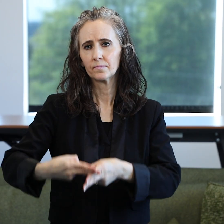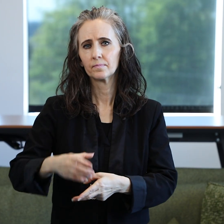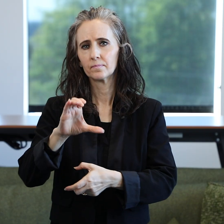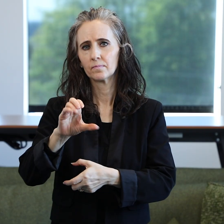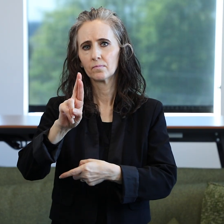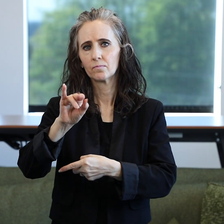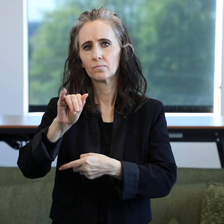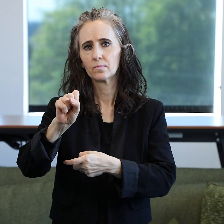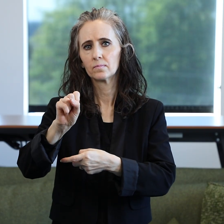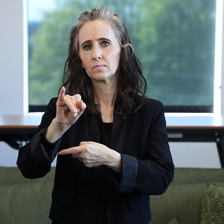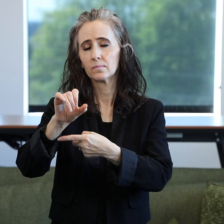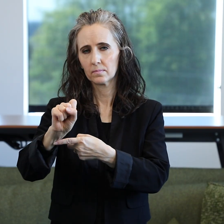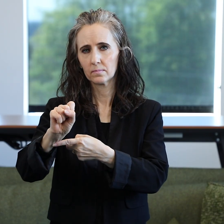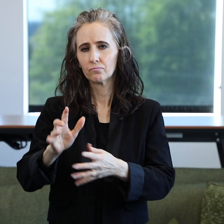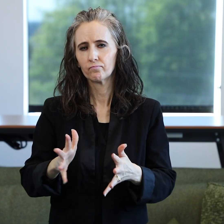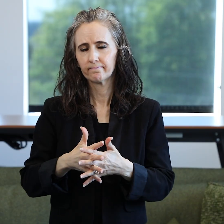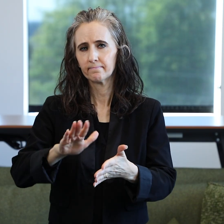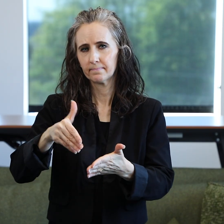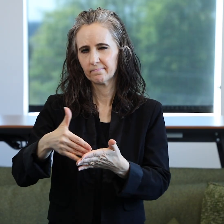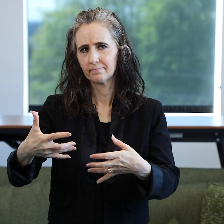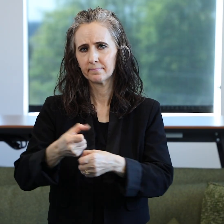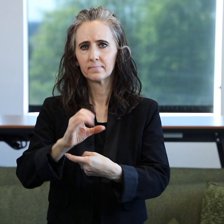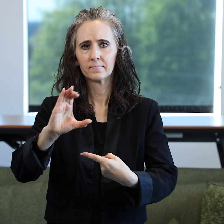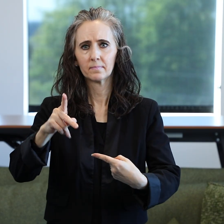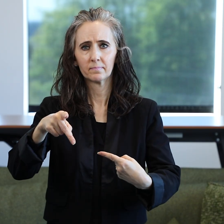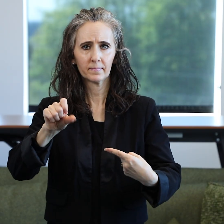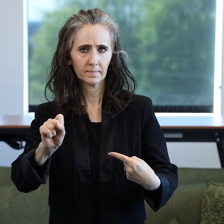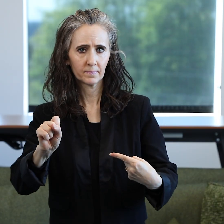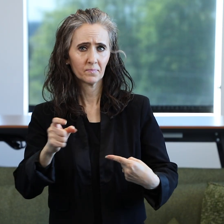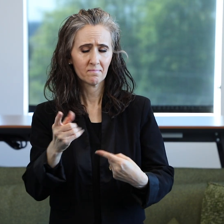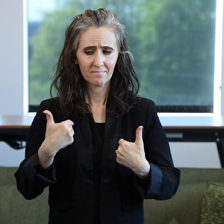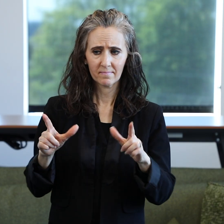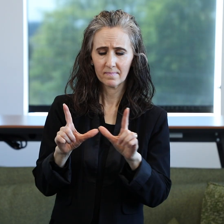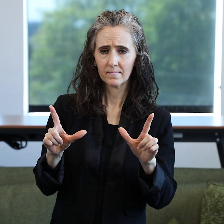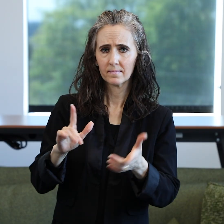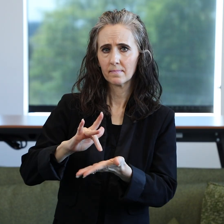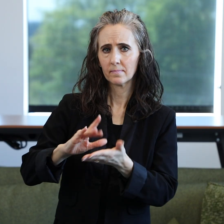CPCs, or pregnancy resource centers, may have licensed medical providers on staff.